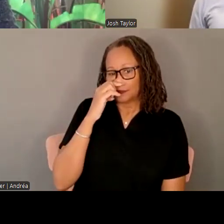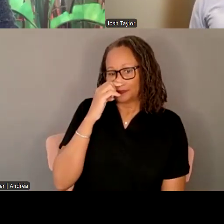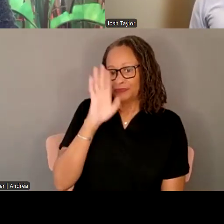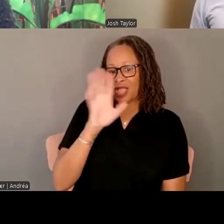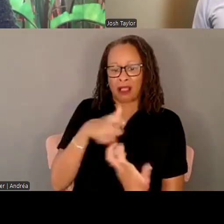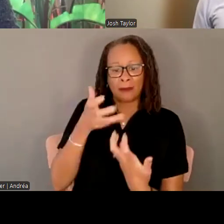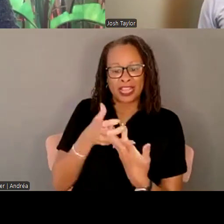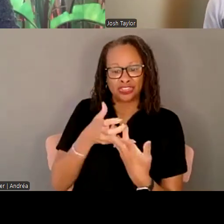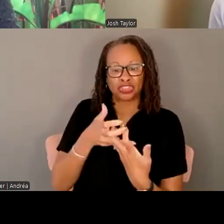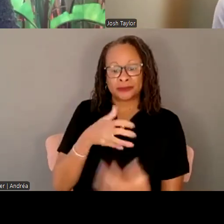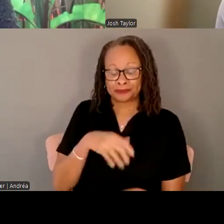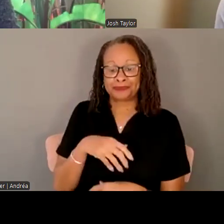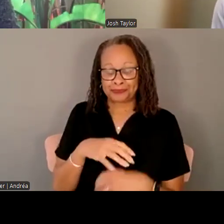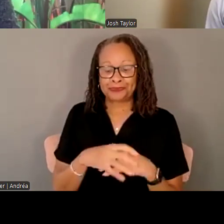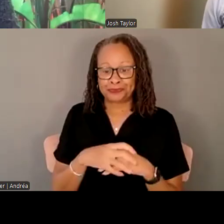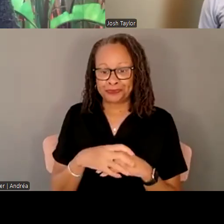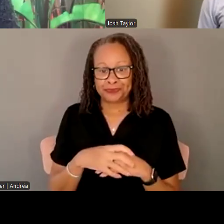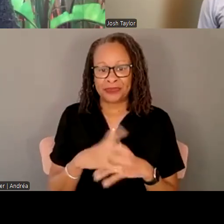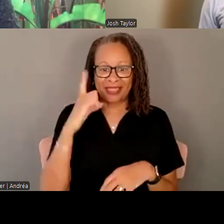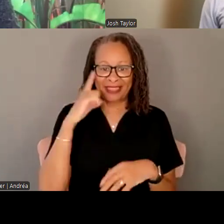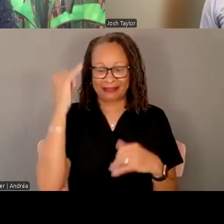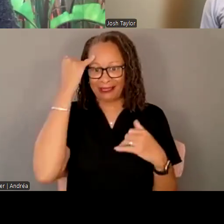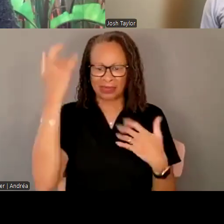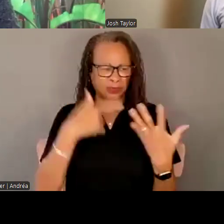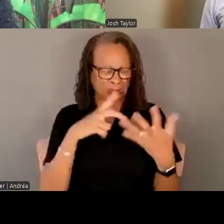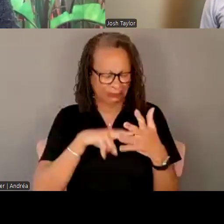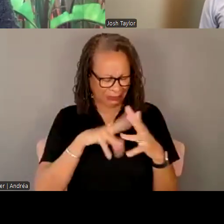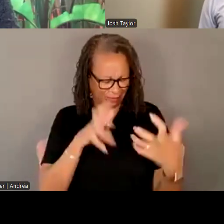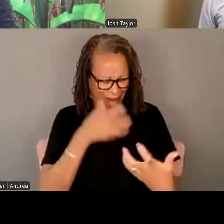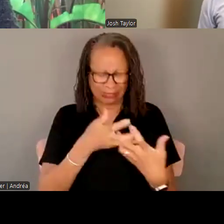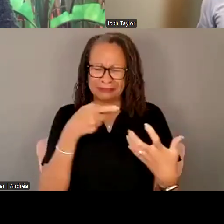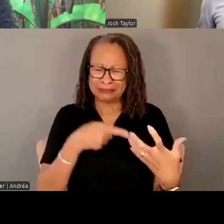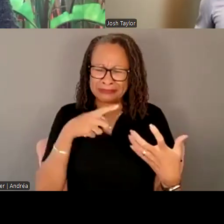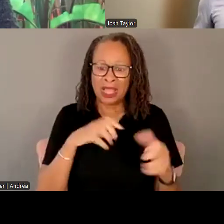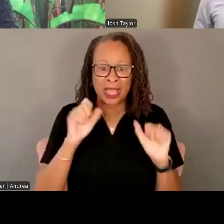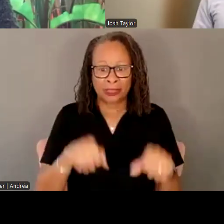I mean, you know, I think there's an idea of what is this accommodation. It could just be headphones.